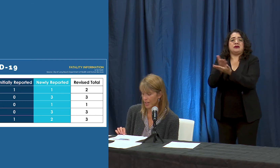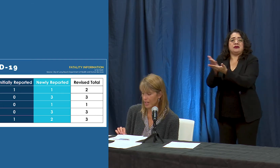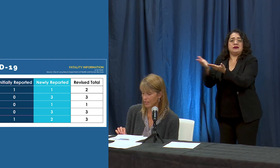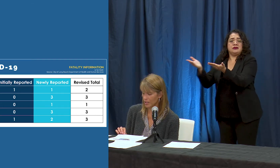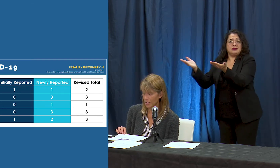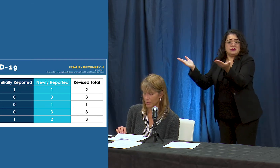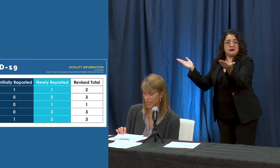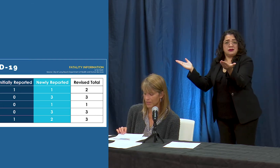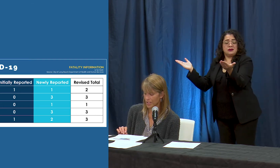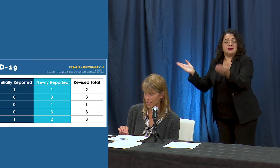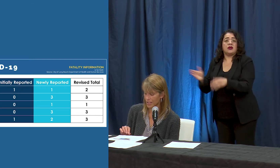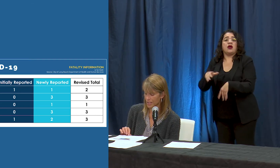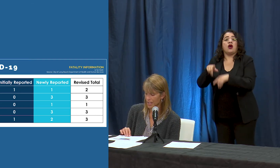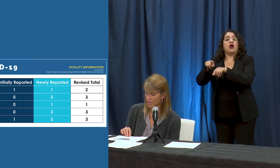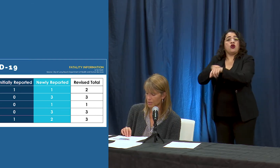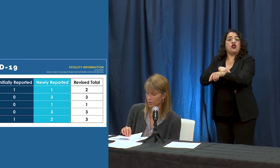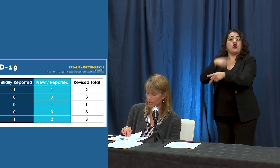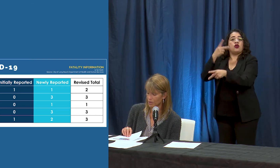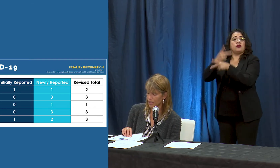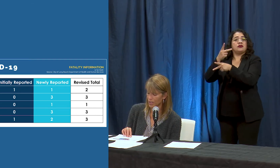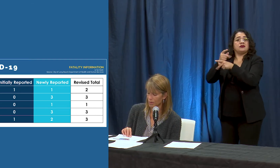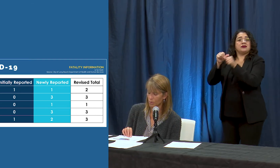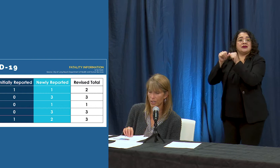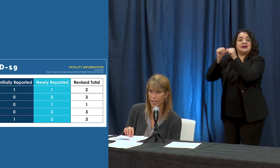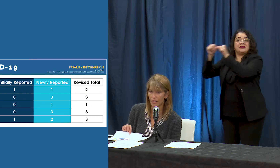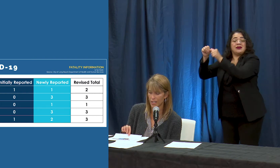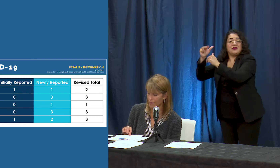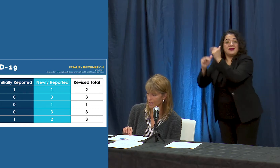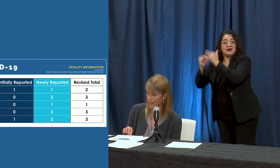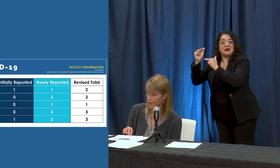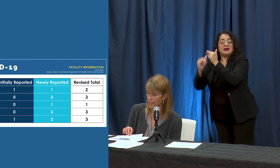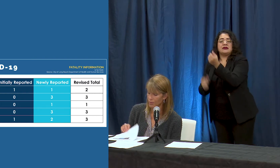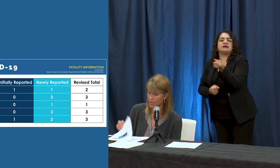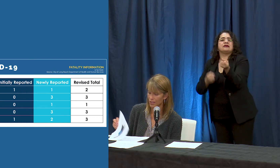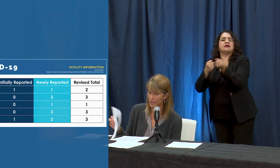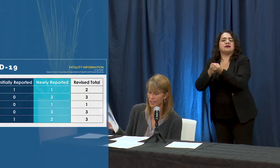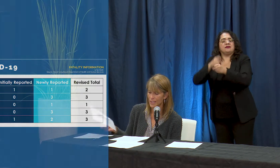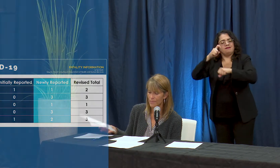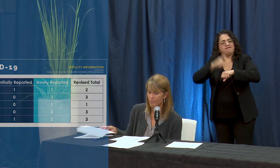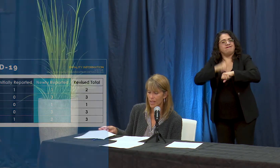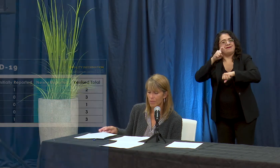our long-term care facilities to support the reporting of the timely results but